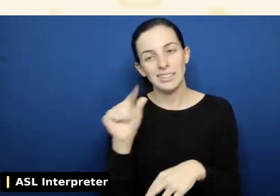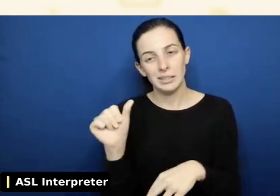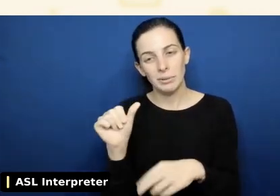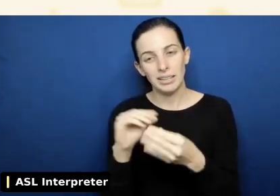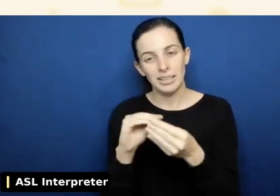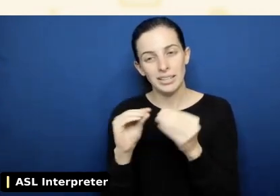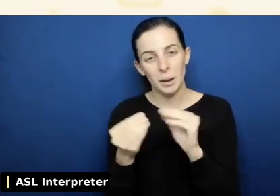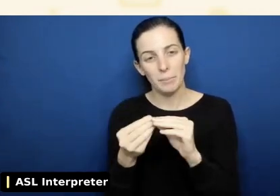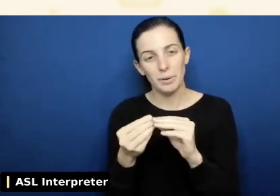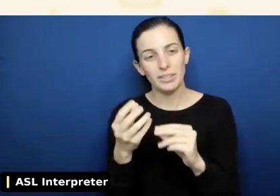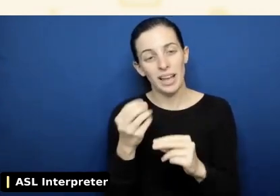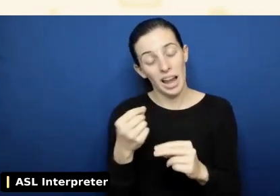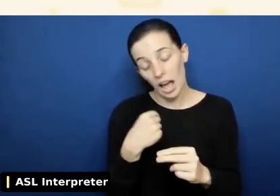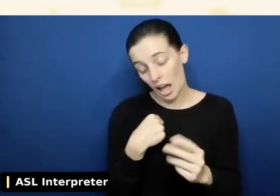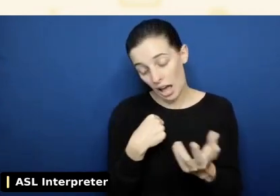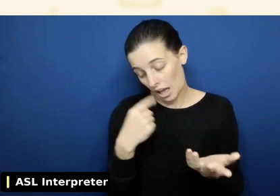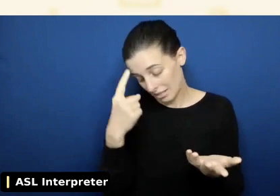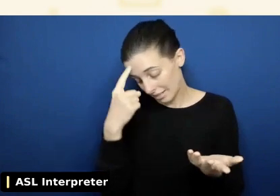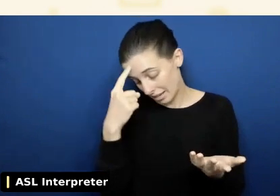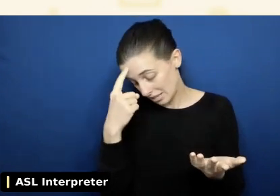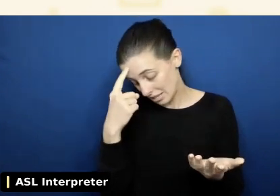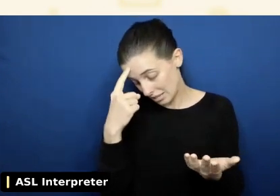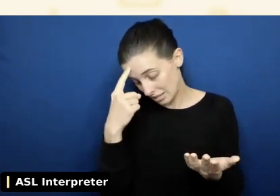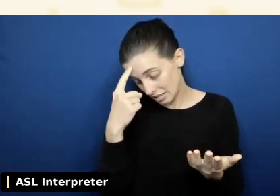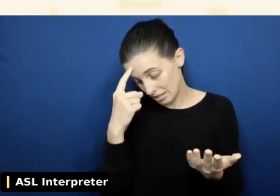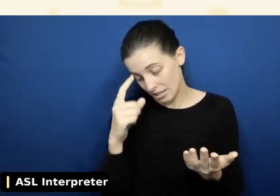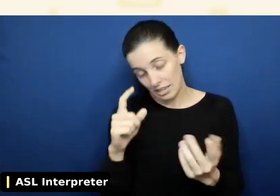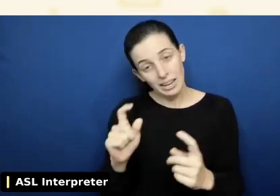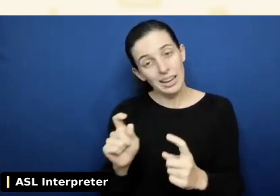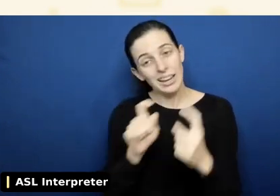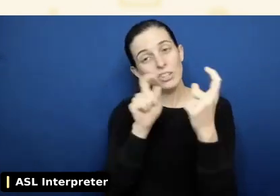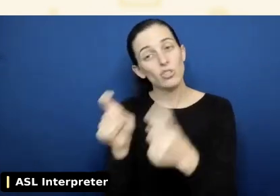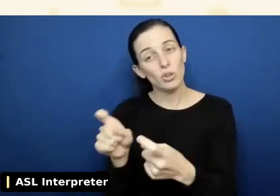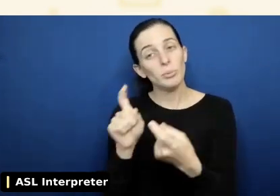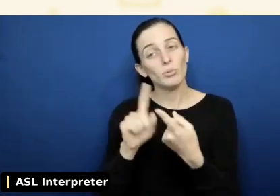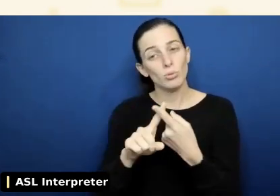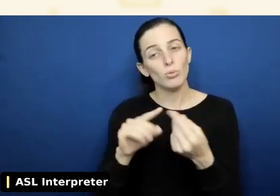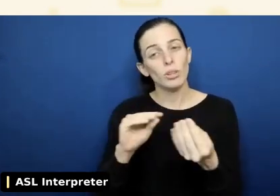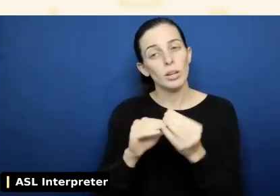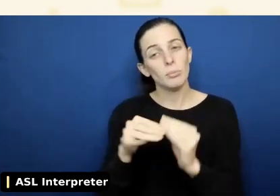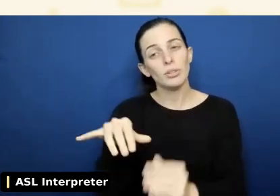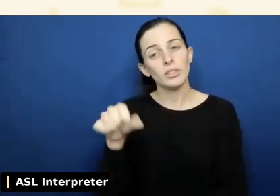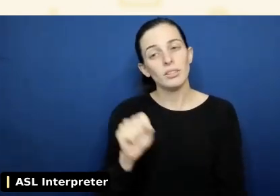And I think it contributes to this number, Long COVID, Yes.